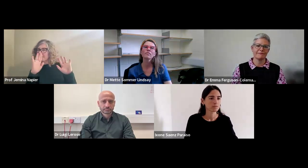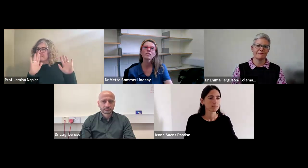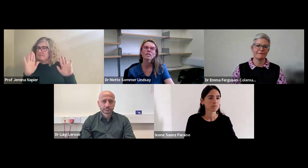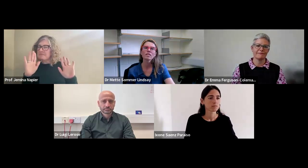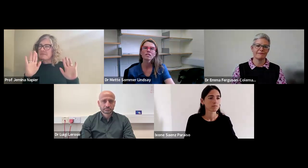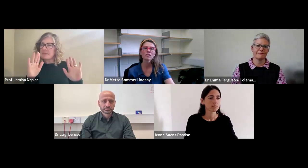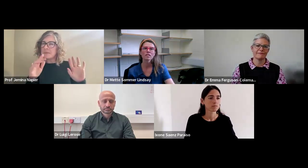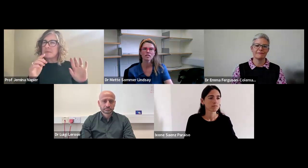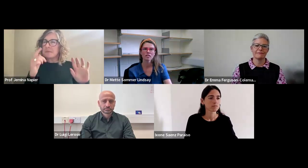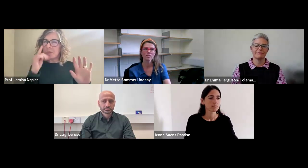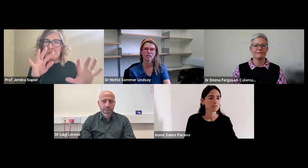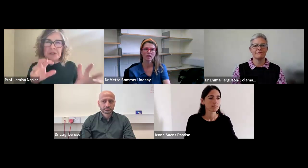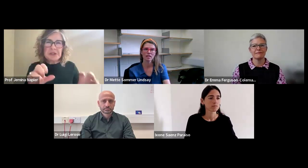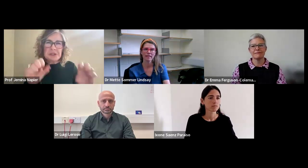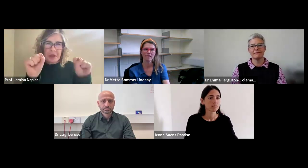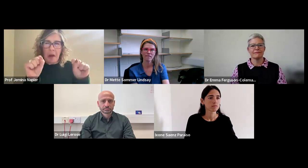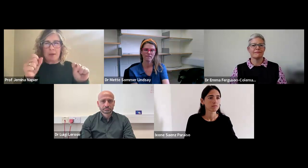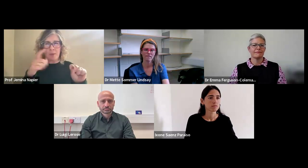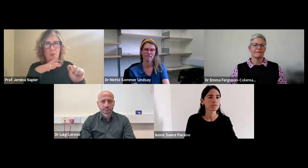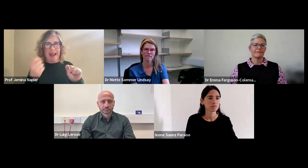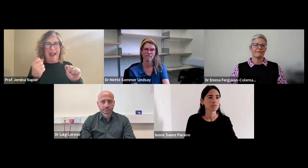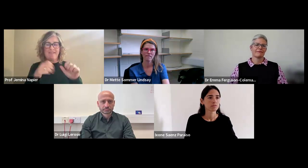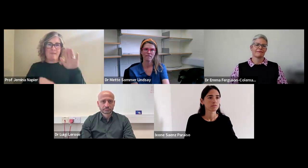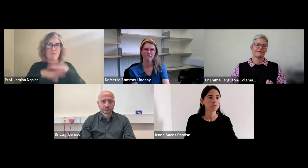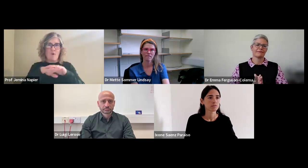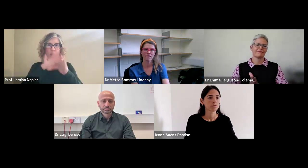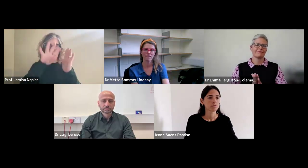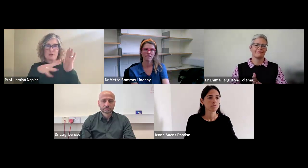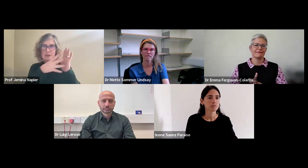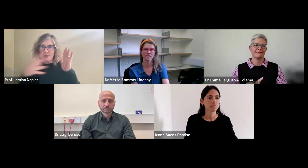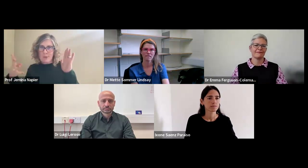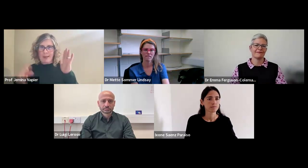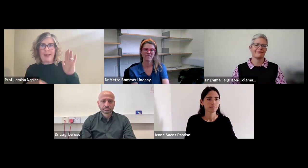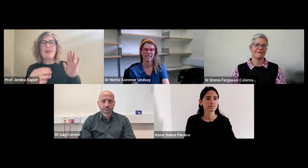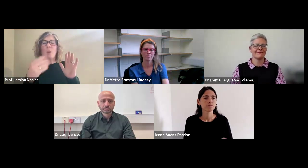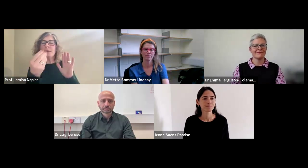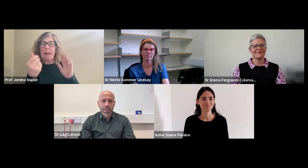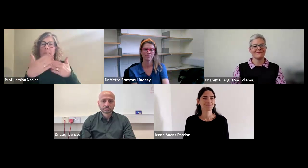okay looking at the time I think it's probably best that we get started we have a very full